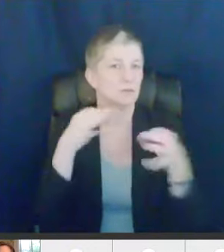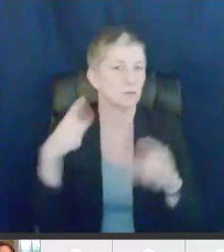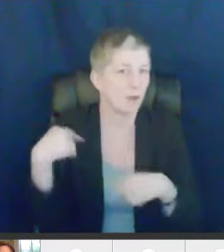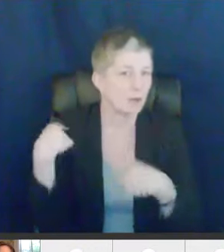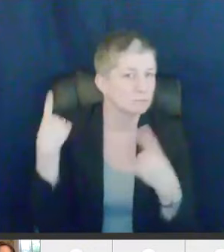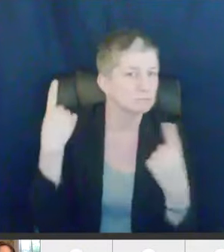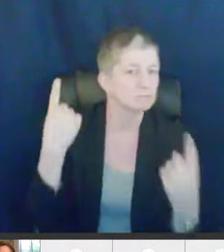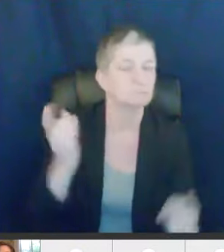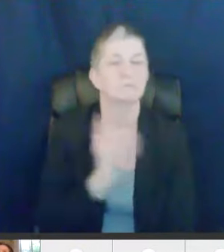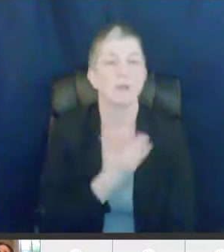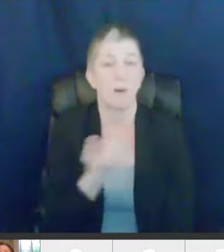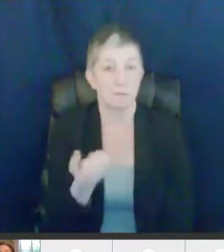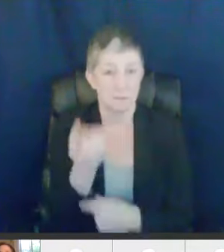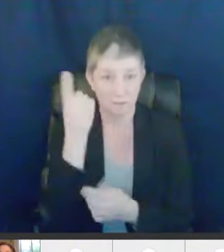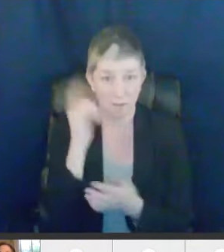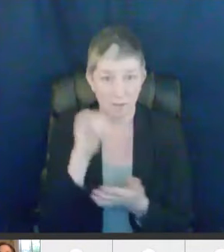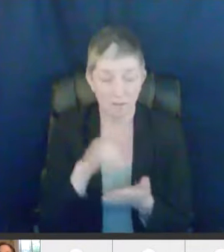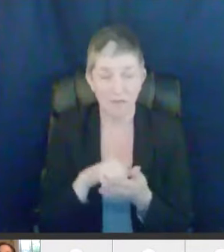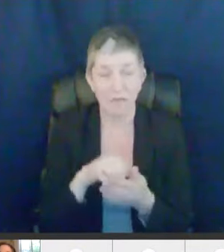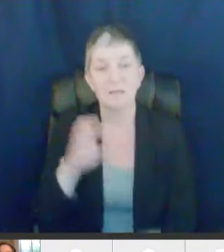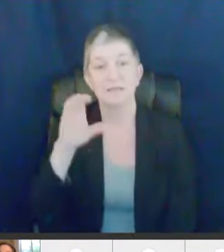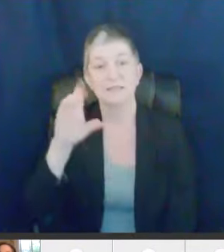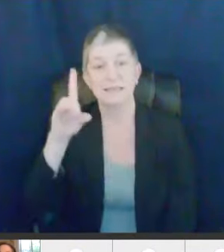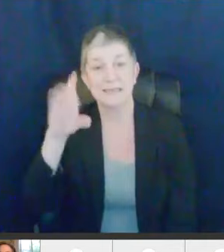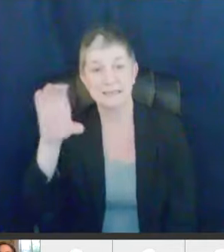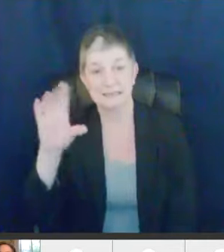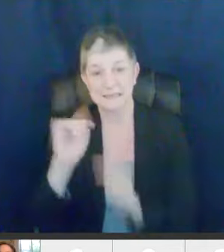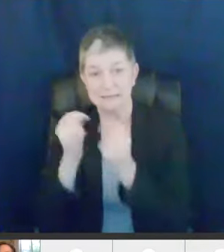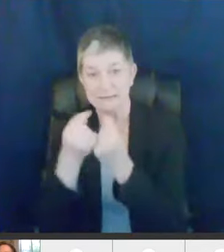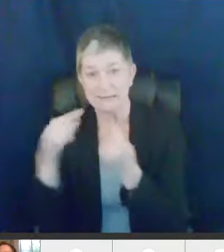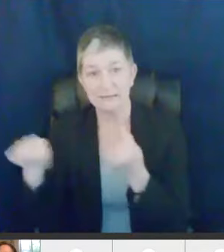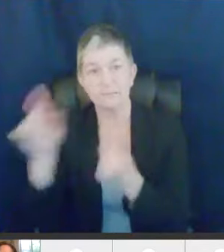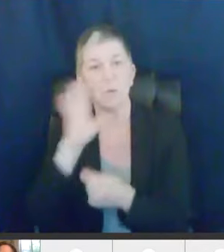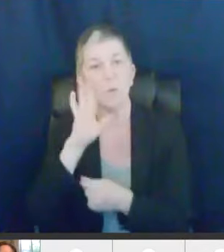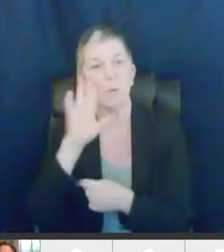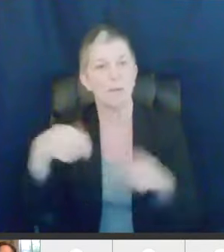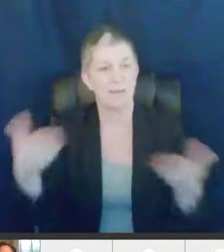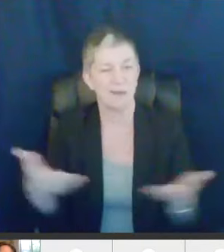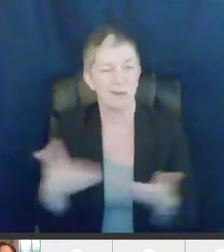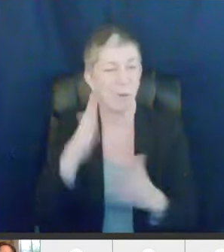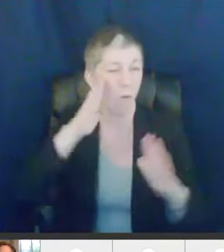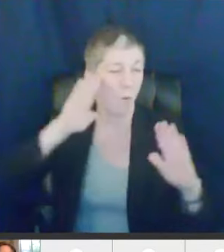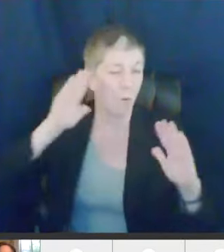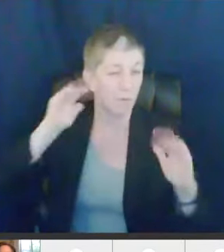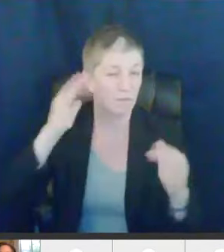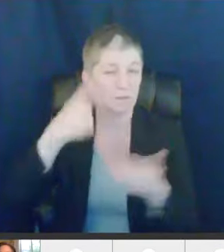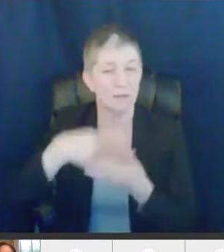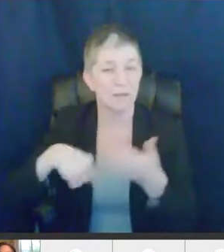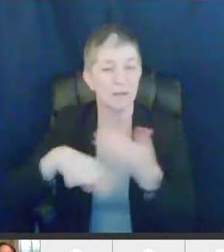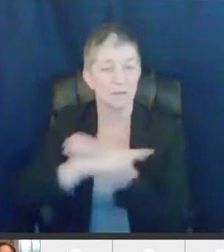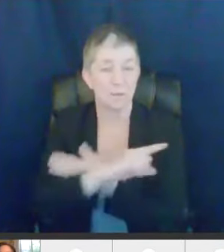that the CDC teams will be here hopefully next week to join with our